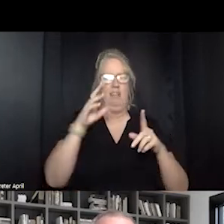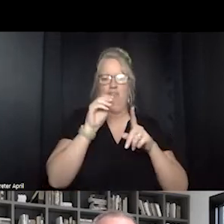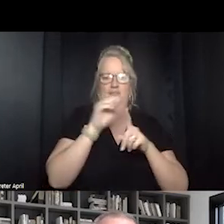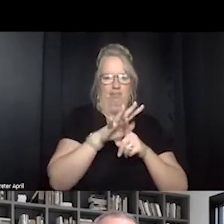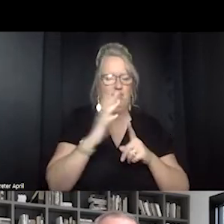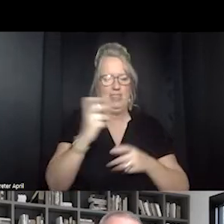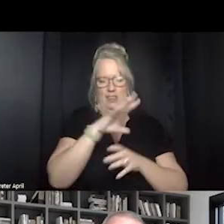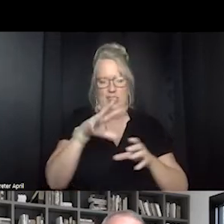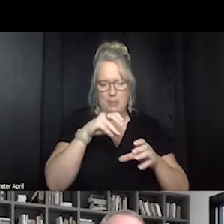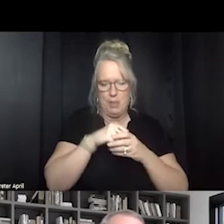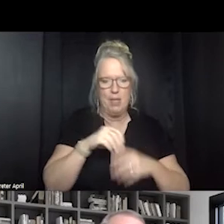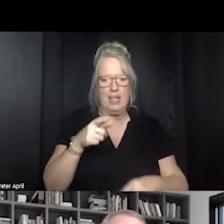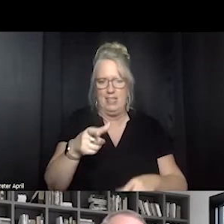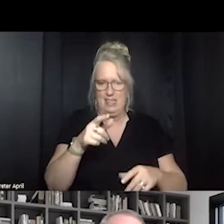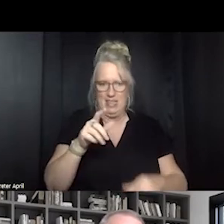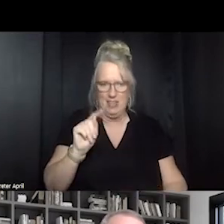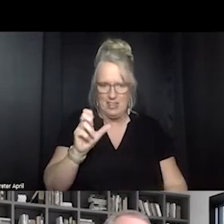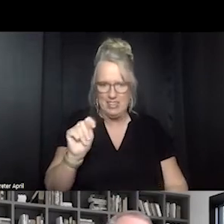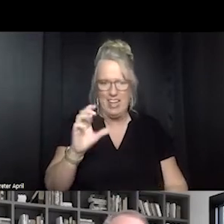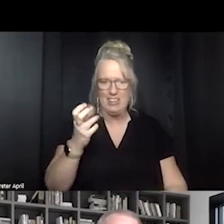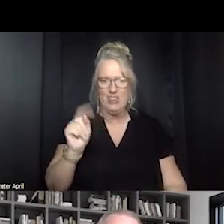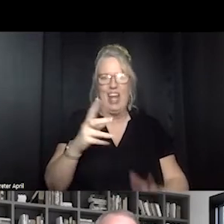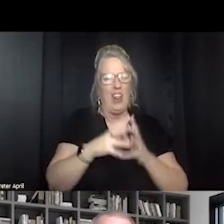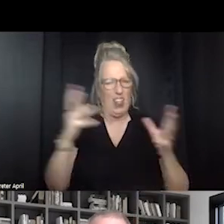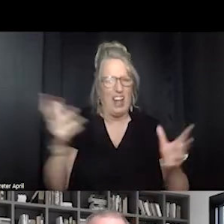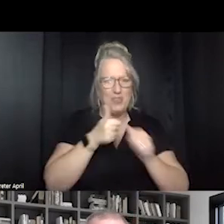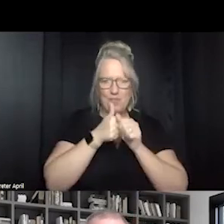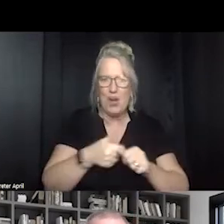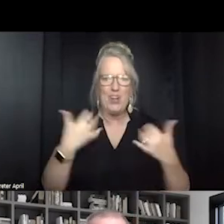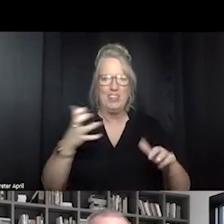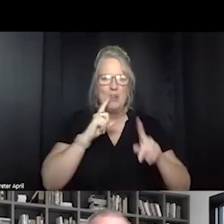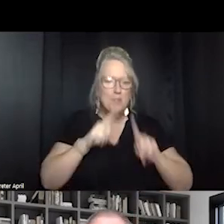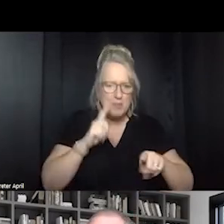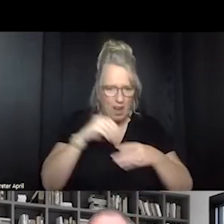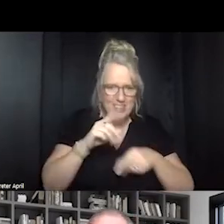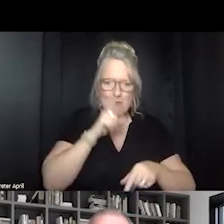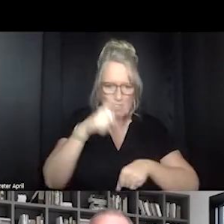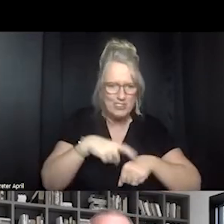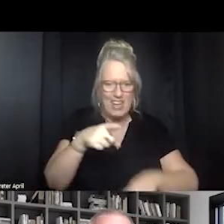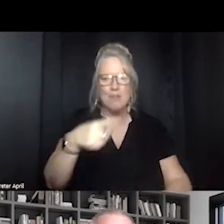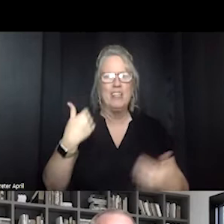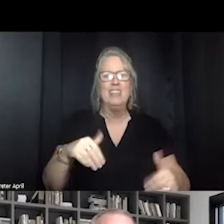TEXT CHAT. A LOT TO FOLLOW. AND JEFF WAS JUST RESPONDING IN REAL TIME. LET'S GO TO, THANK YOU,